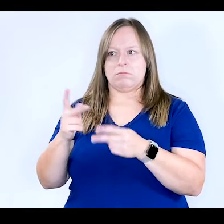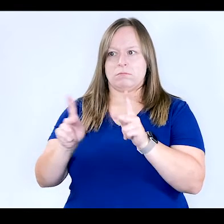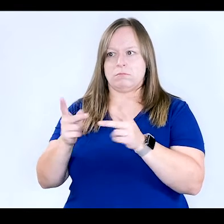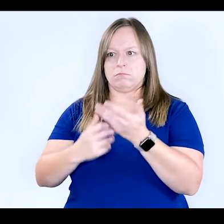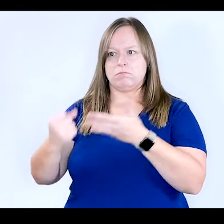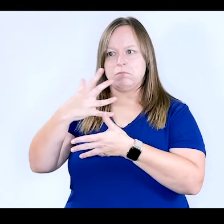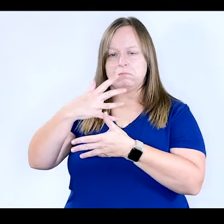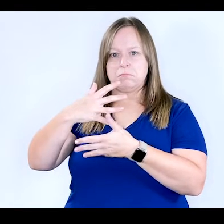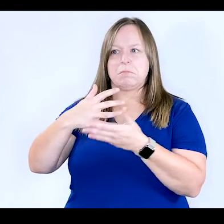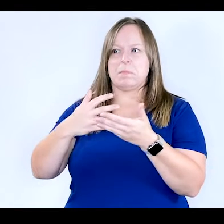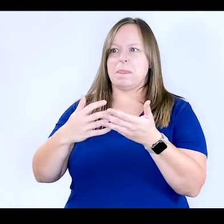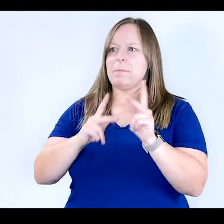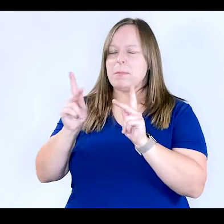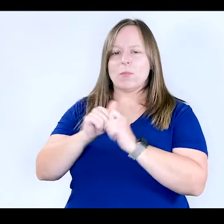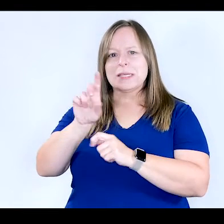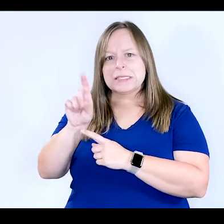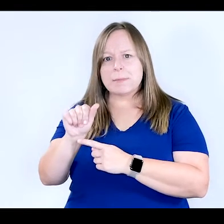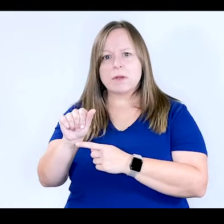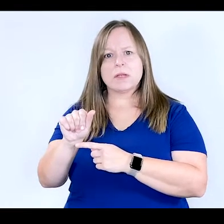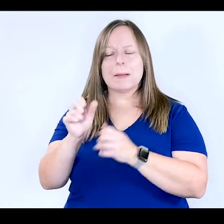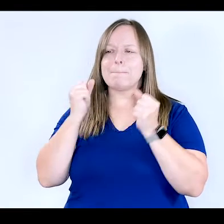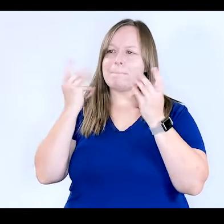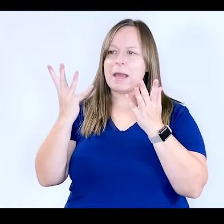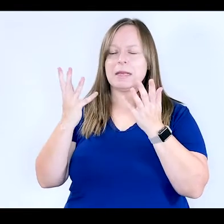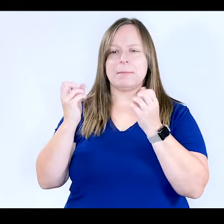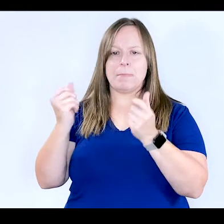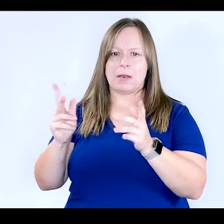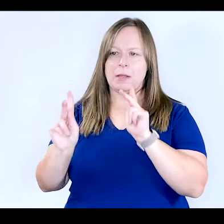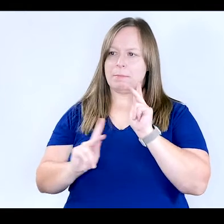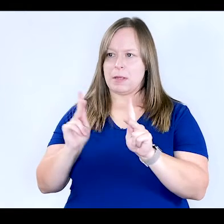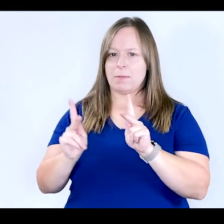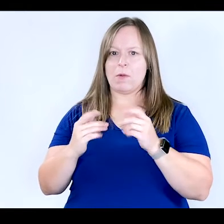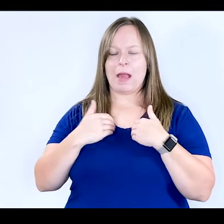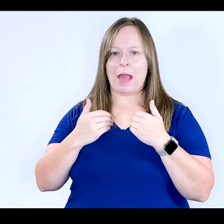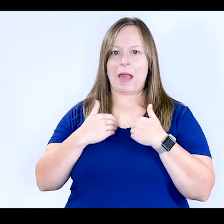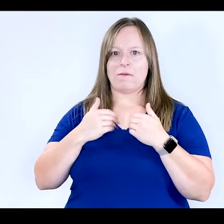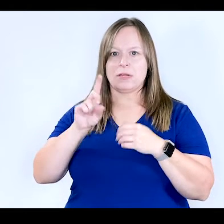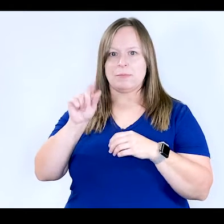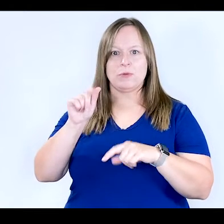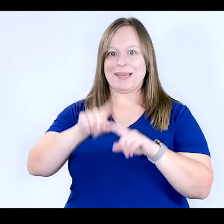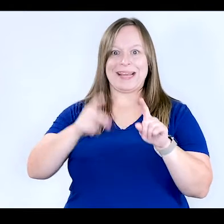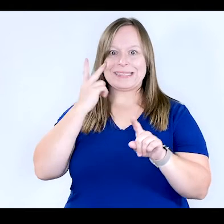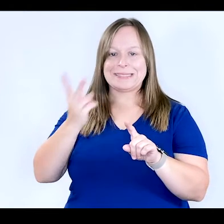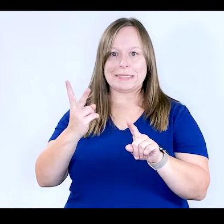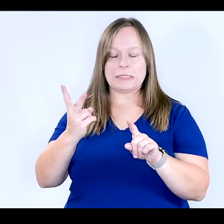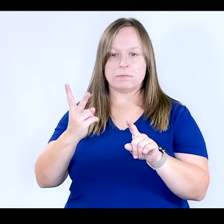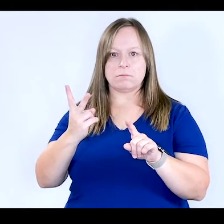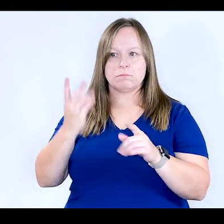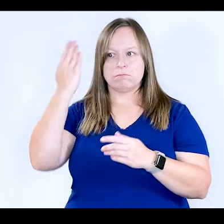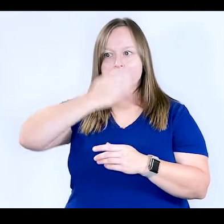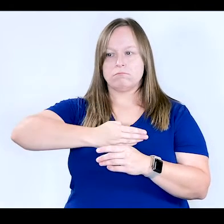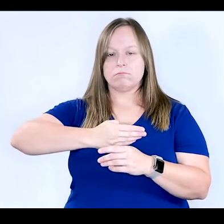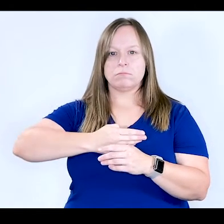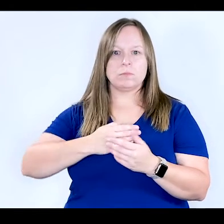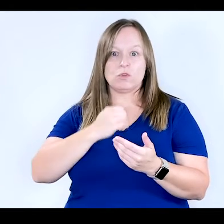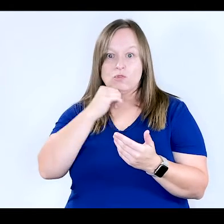me that when we talk about people with disabilities, there are many people who have invisible disabilities, right? Like you don't necessarily know that they